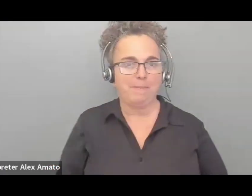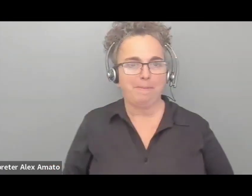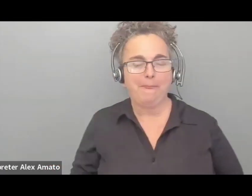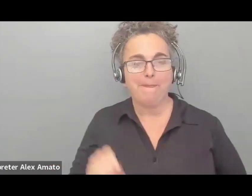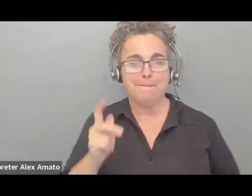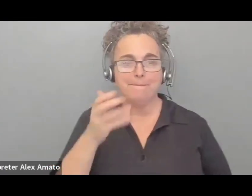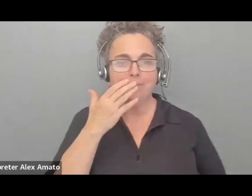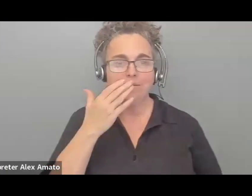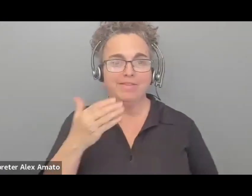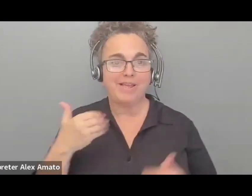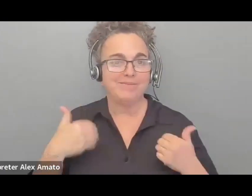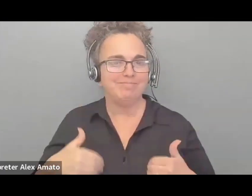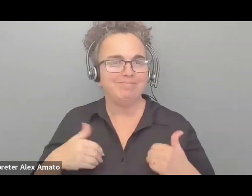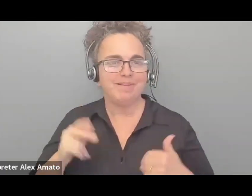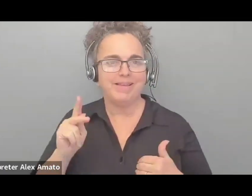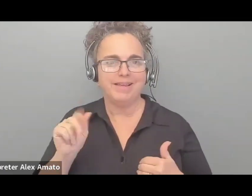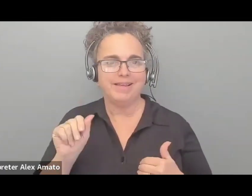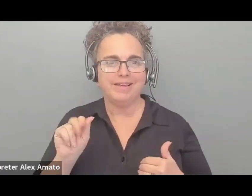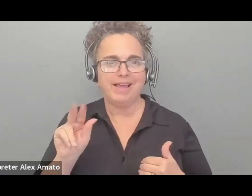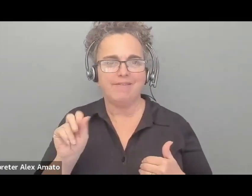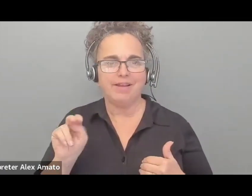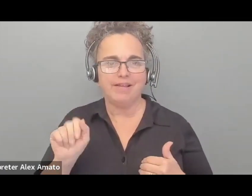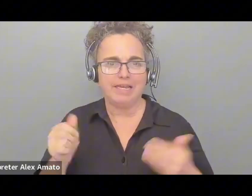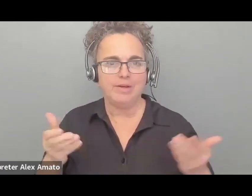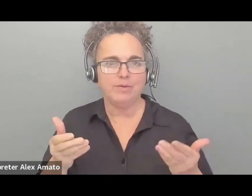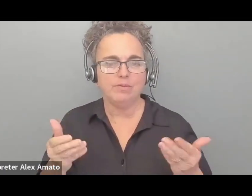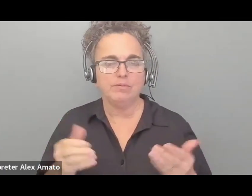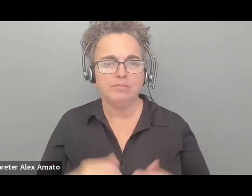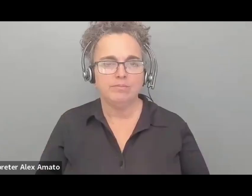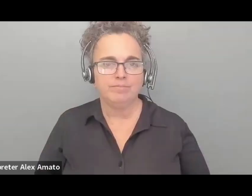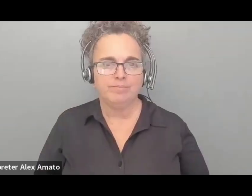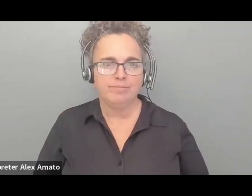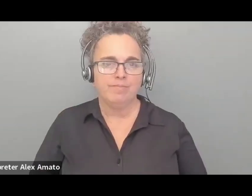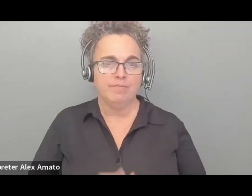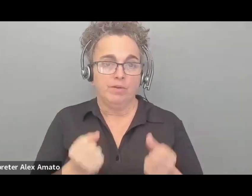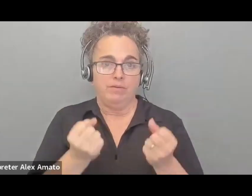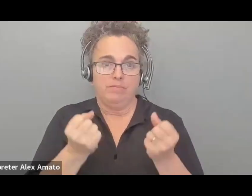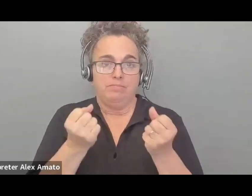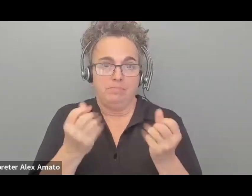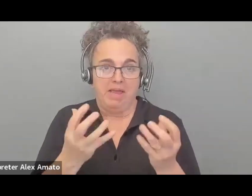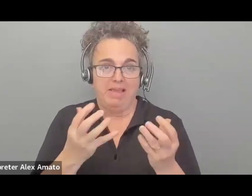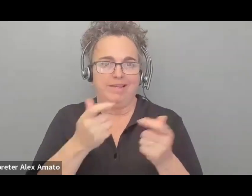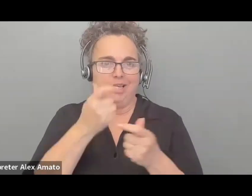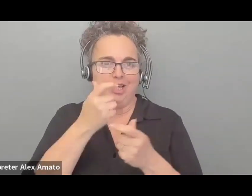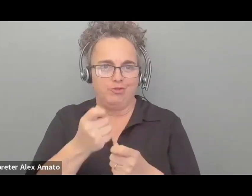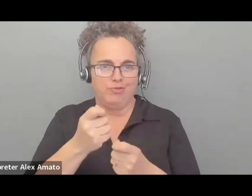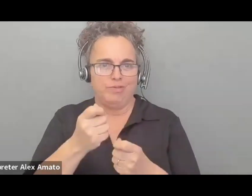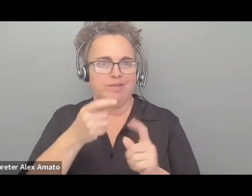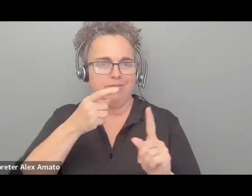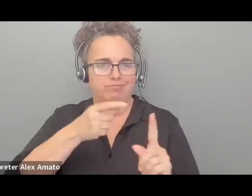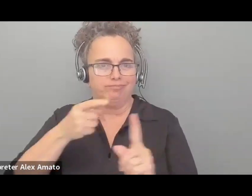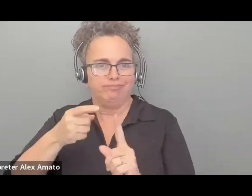But I think there's so many, there's so many interesting threads from what both of you shared, but maybe I'll just add something sort of kind